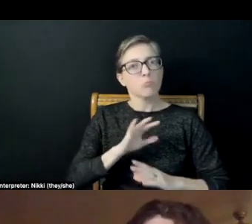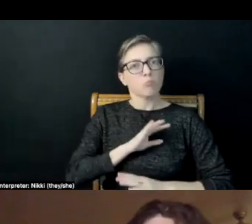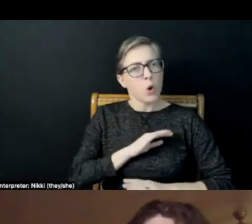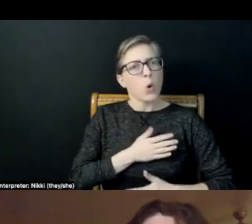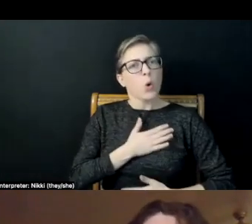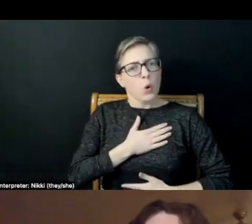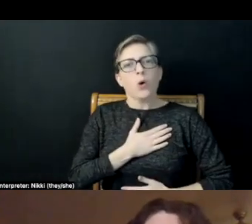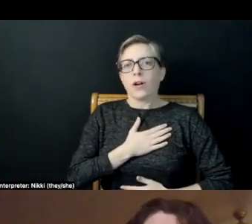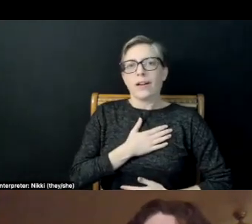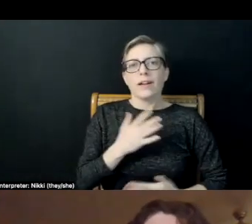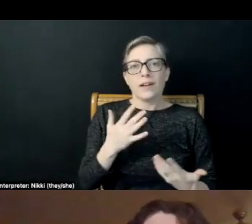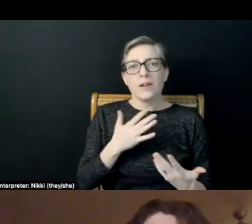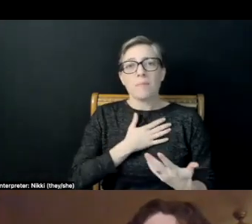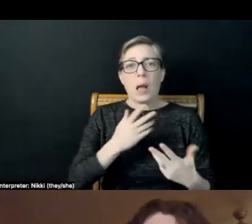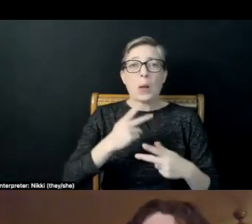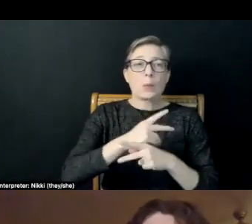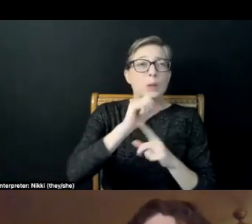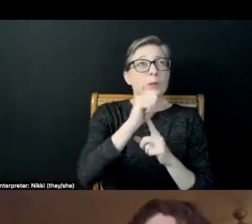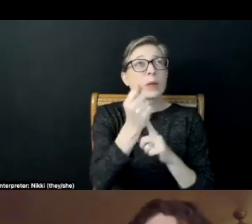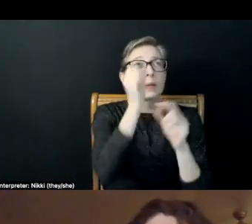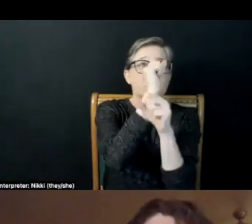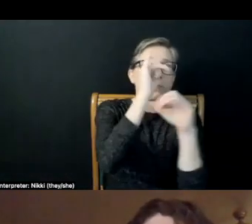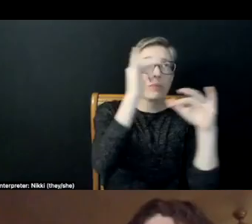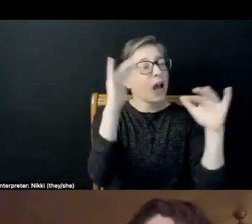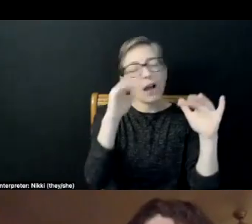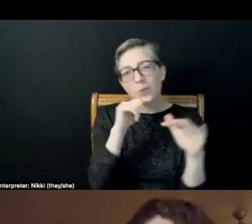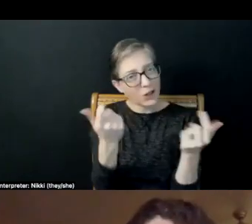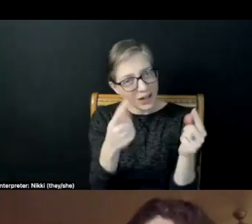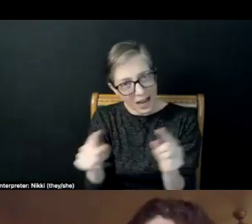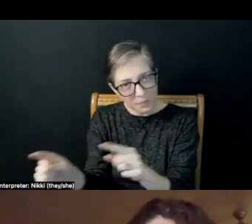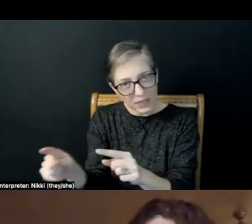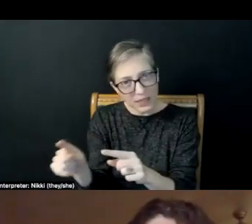Even still there were things that I just couldn't shake.